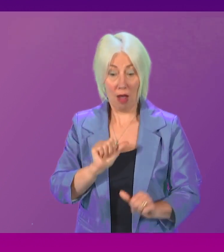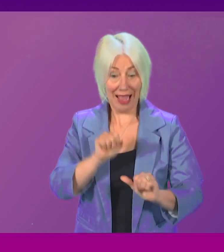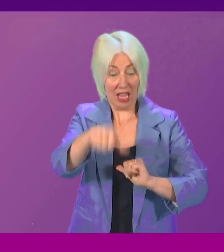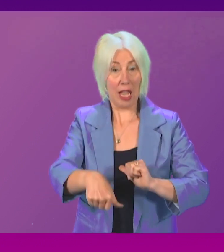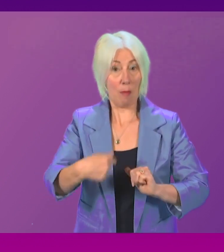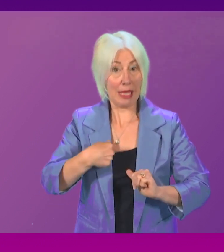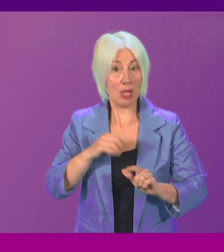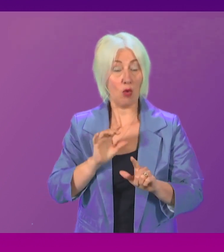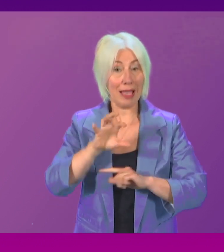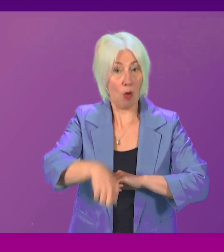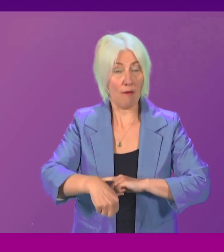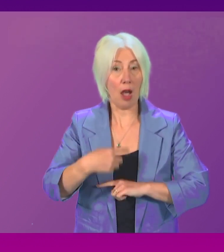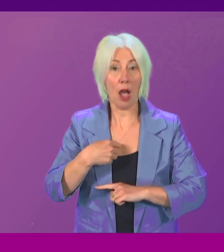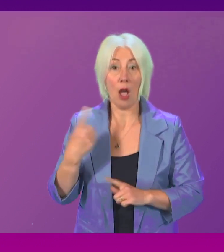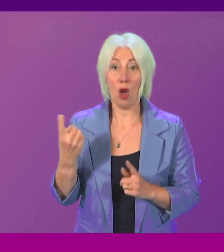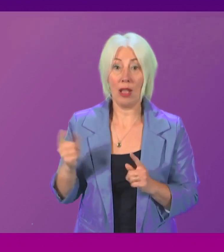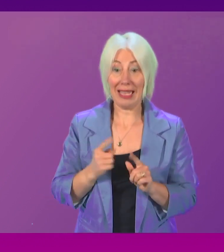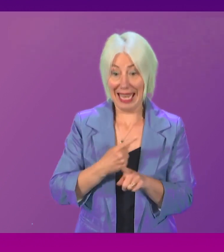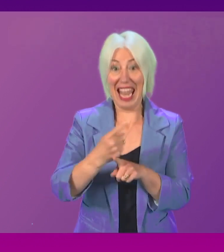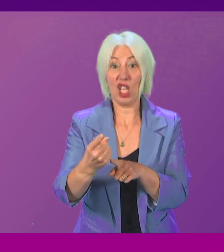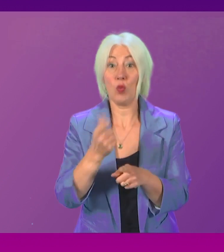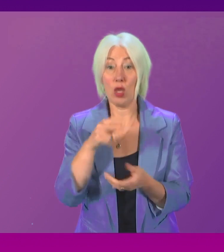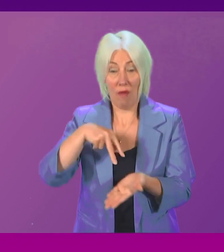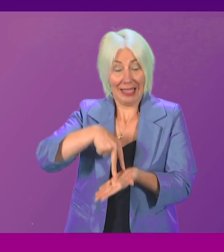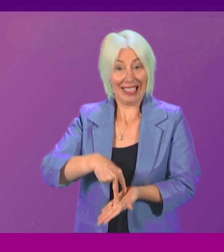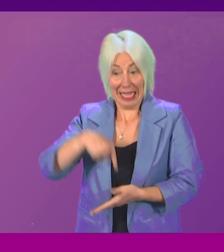turns out to be—whoever is standing here next week—they will continue to build on